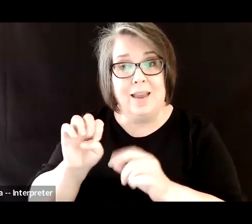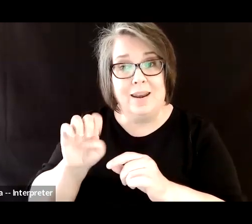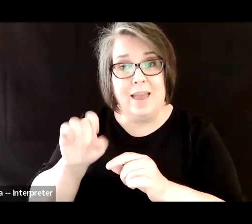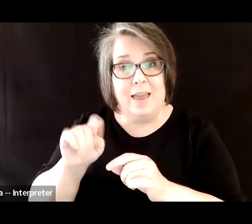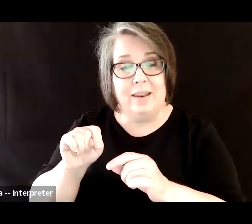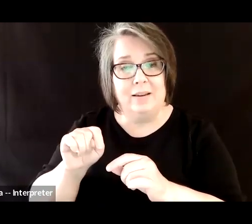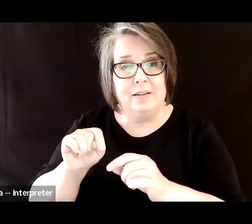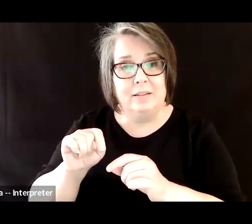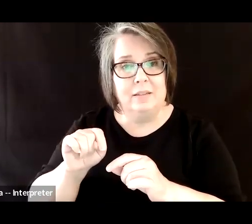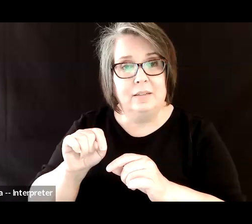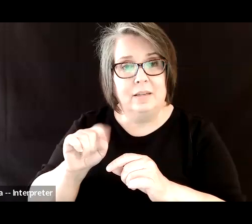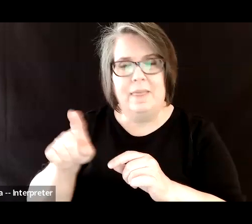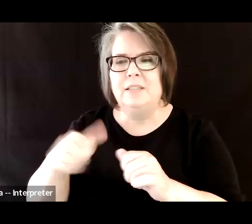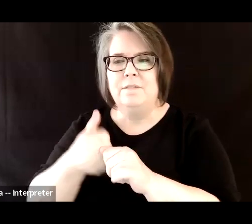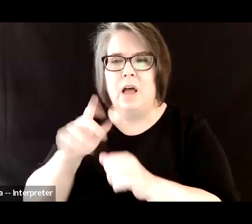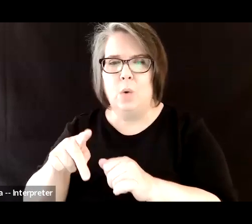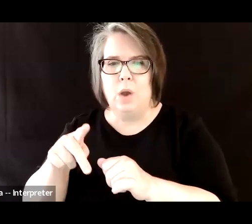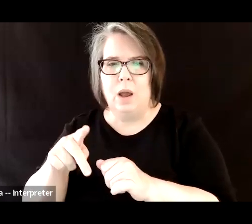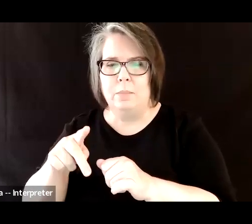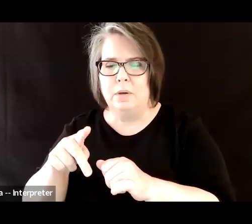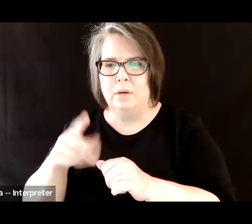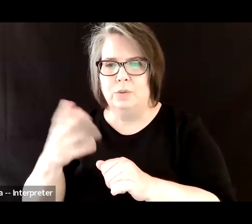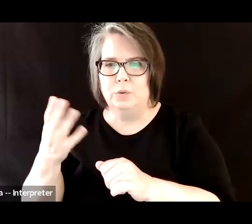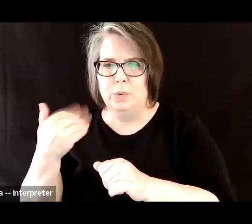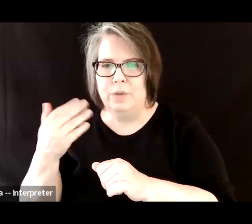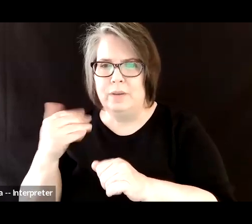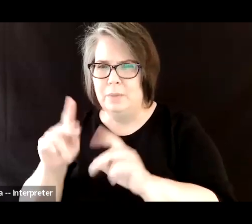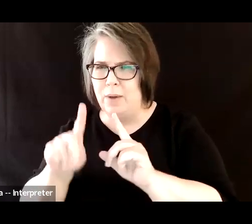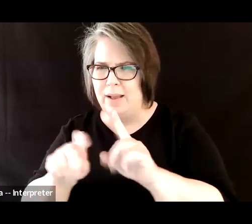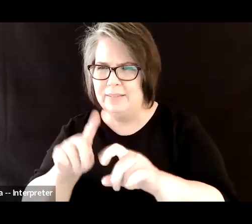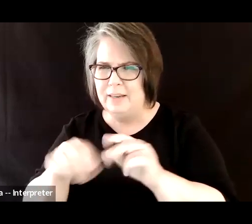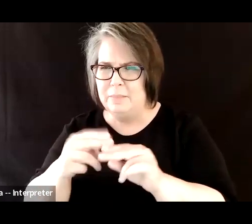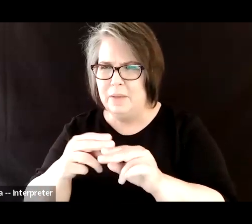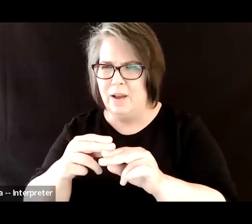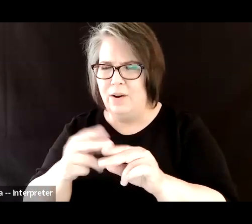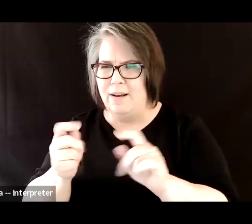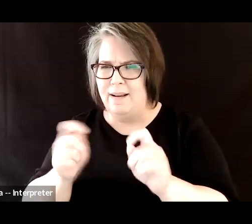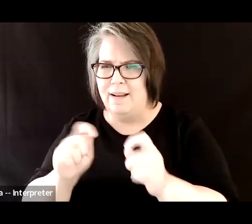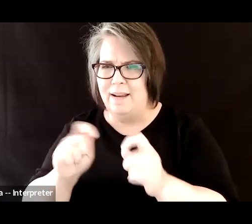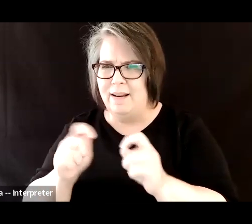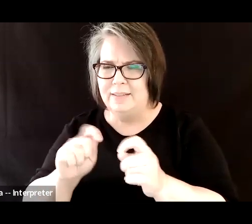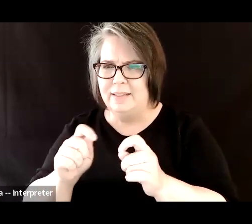Okay, so that is a follow-up to an initial question about